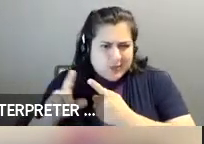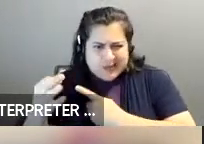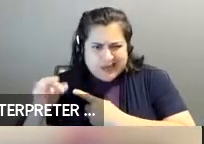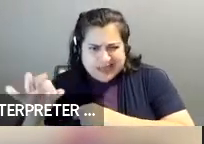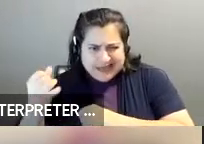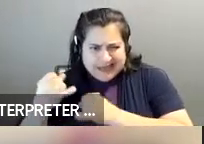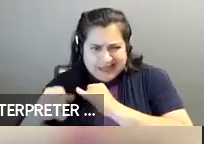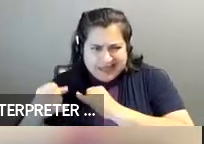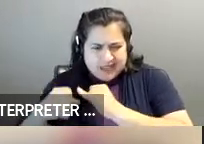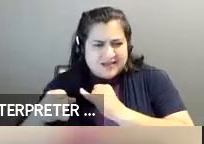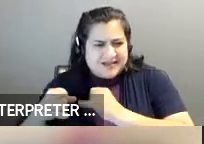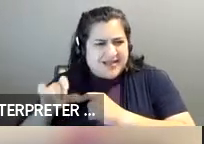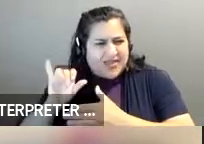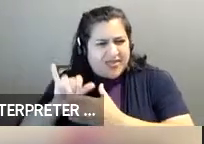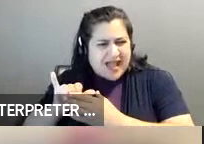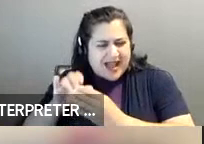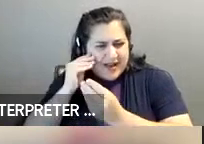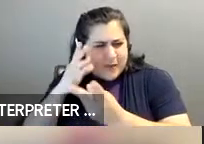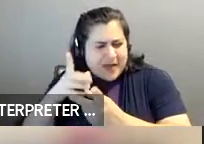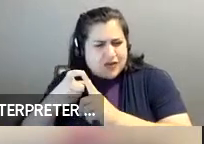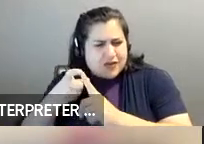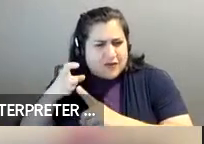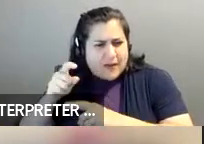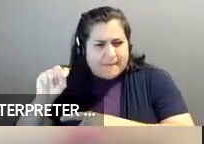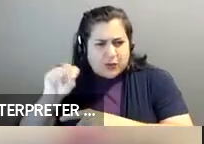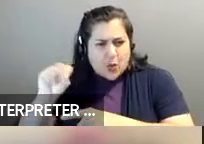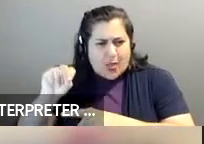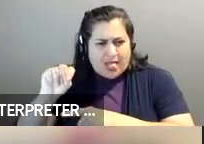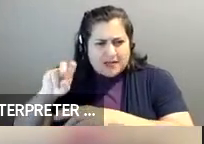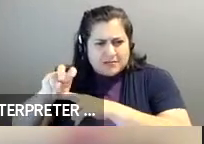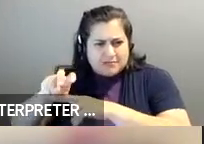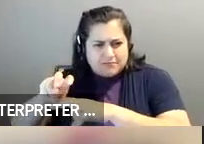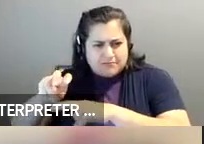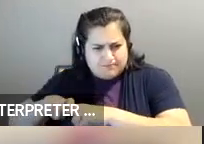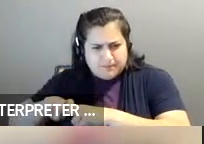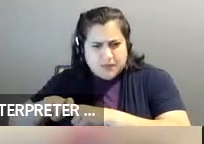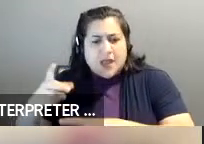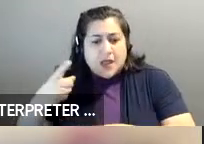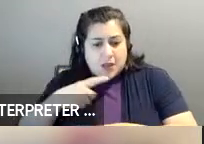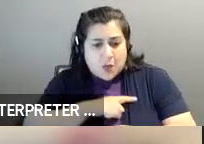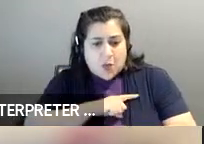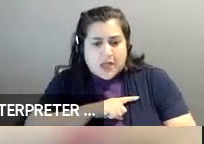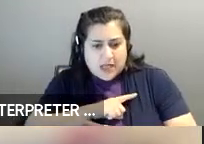We spent about six years doing that, and we were able to accomplish an 18.75 inch entry